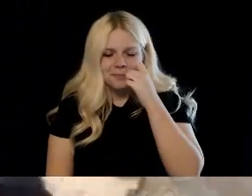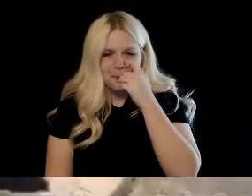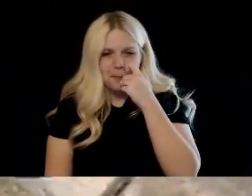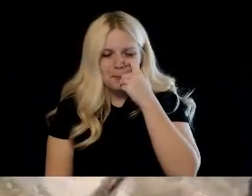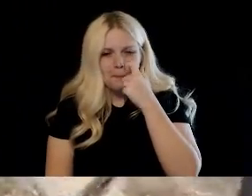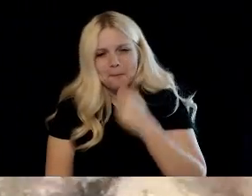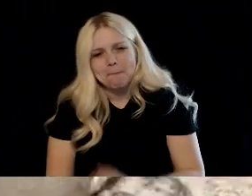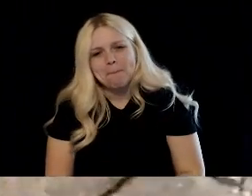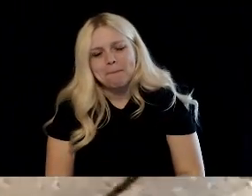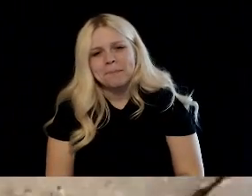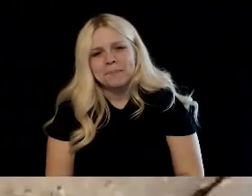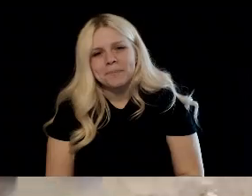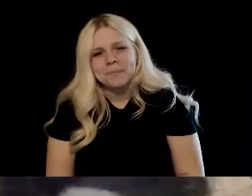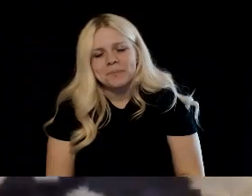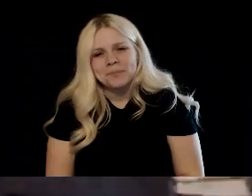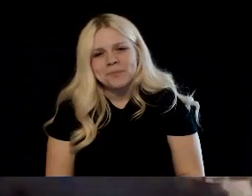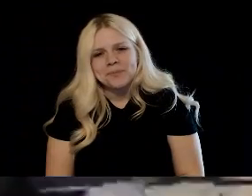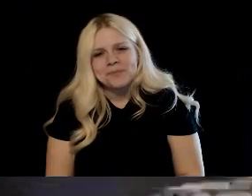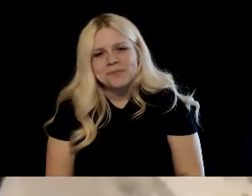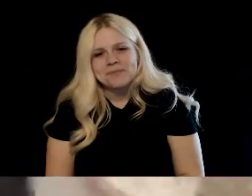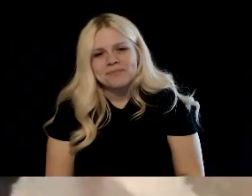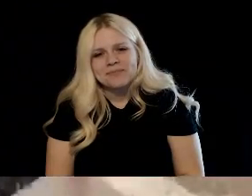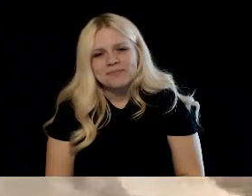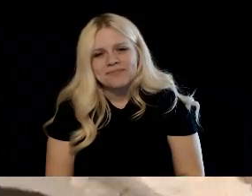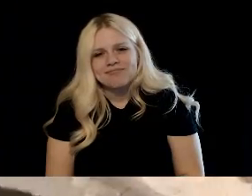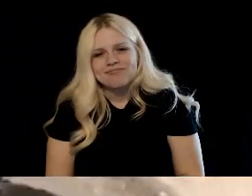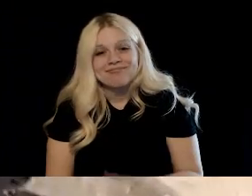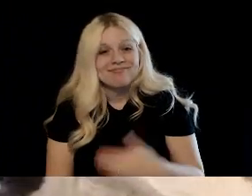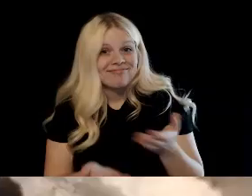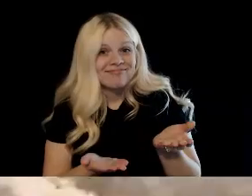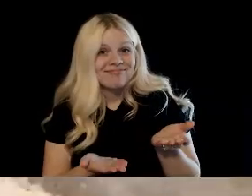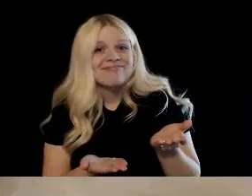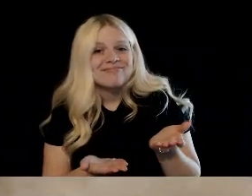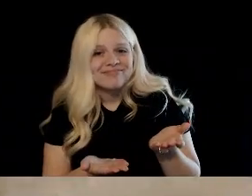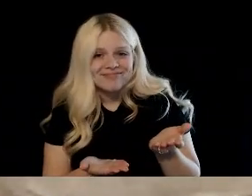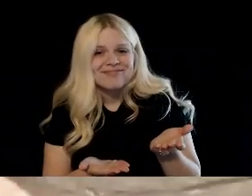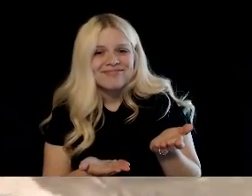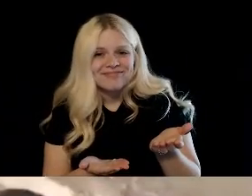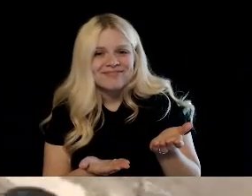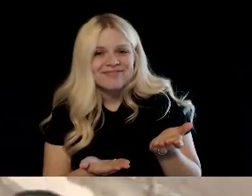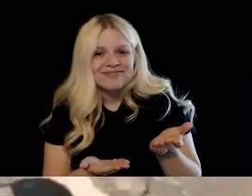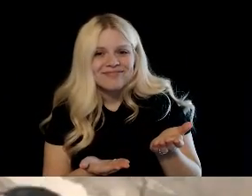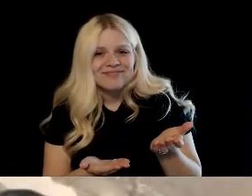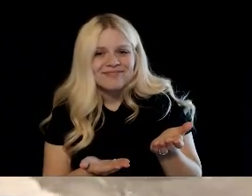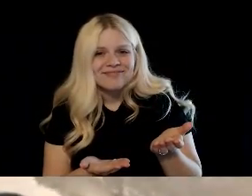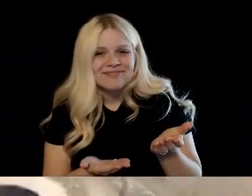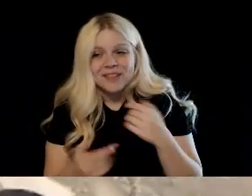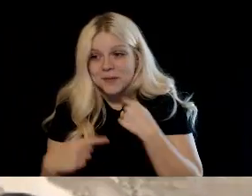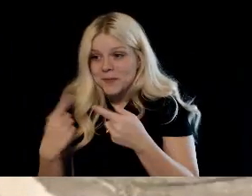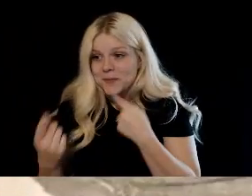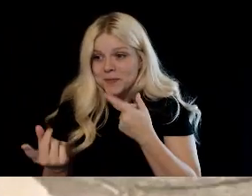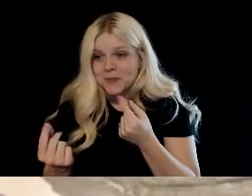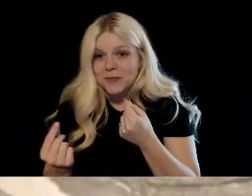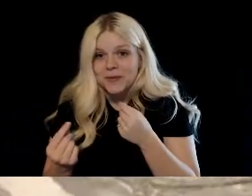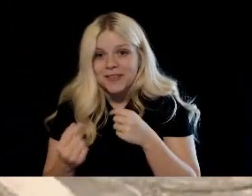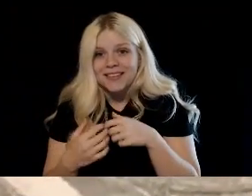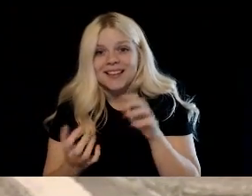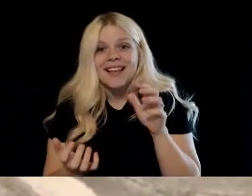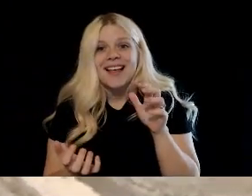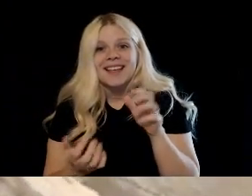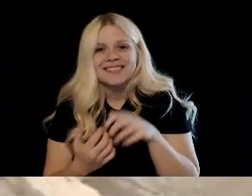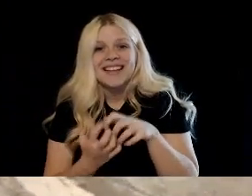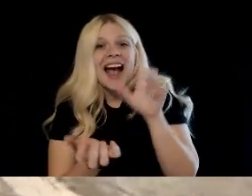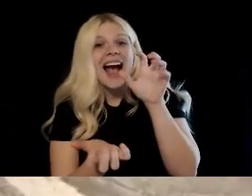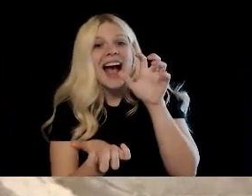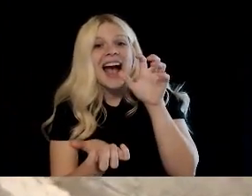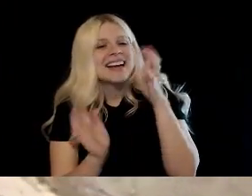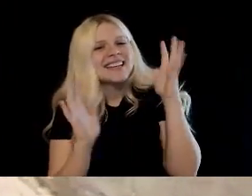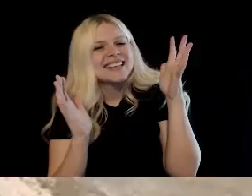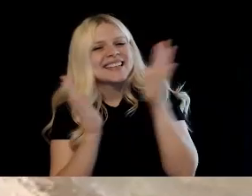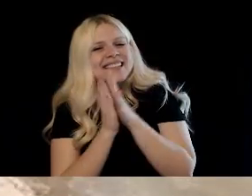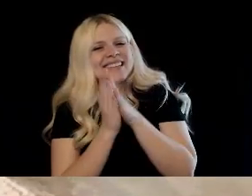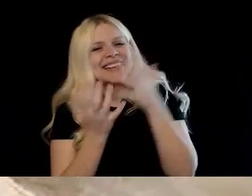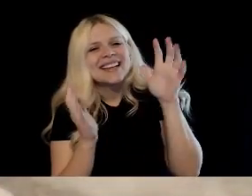Erica: So she knows what her target is. And here's our cute, beautiful picture of Mira and her gorgeous painting.